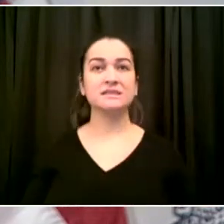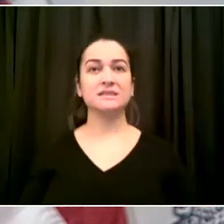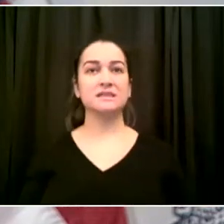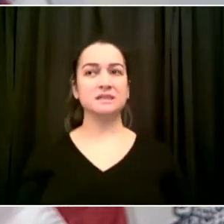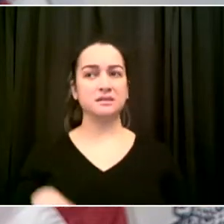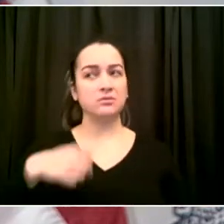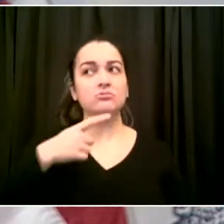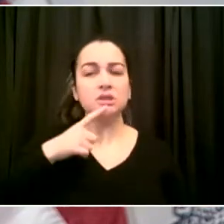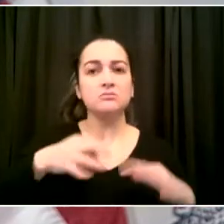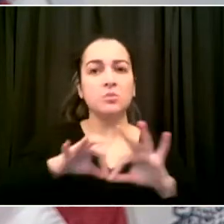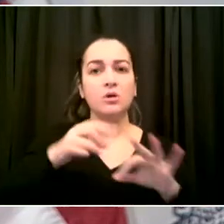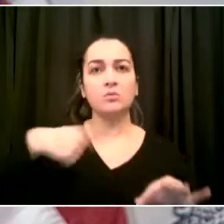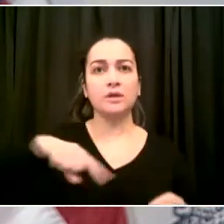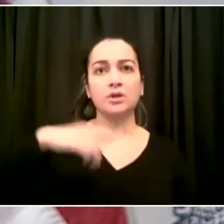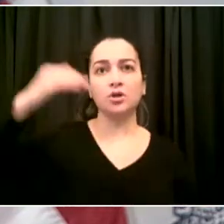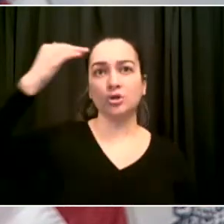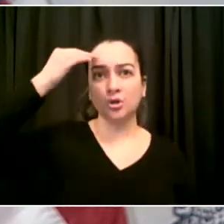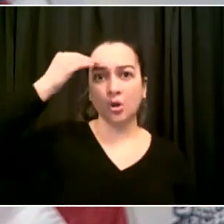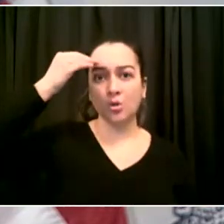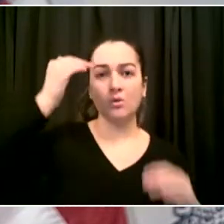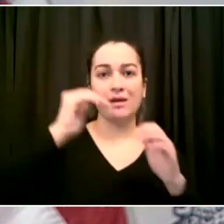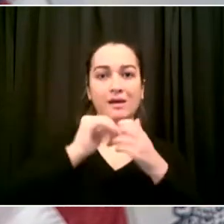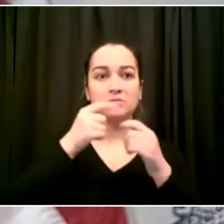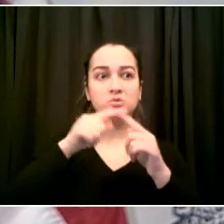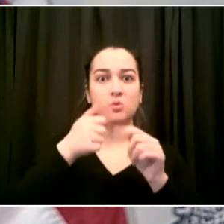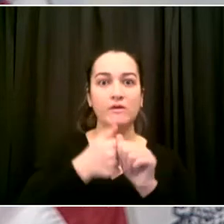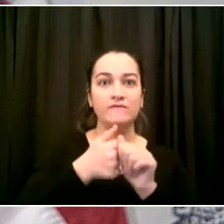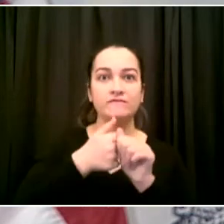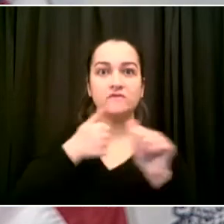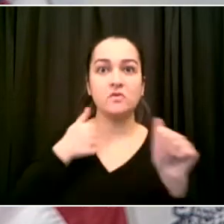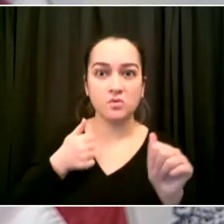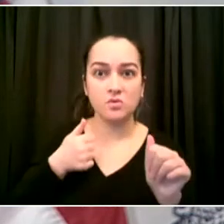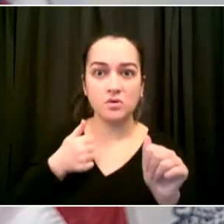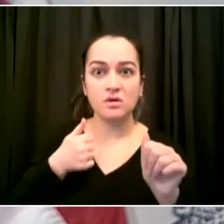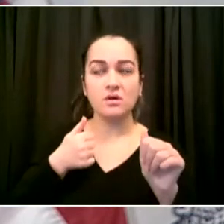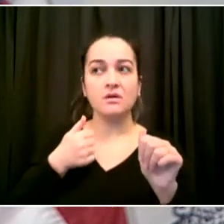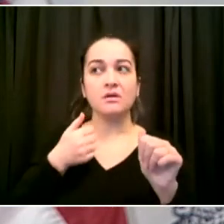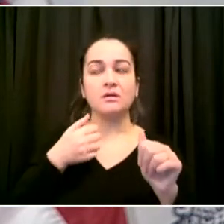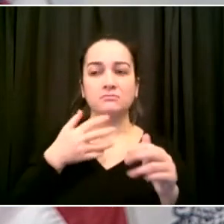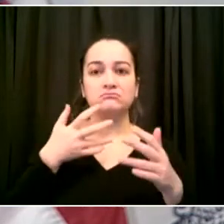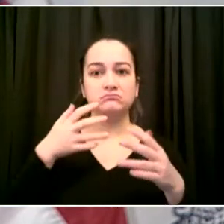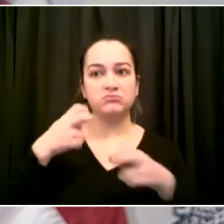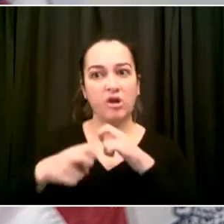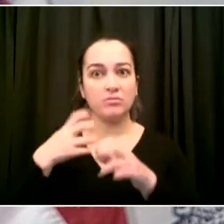SAVE LIVES GOING FORWARD AND CHANGE E E TH APPROACH TO THE